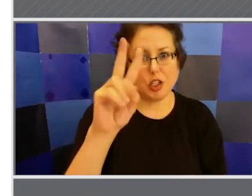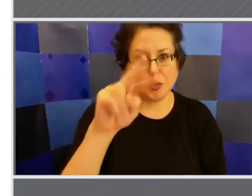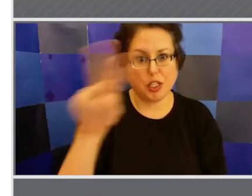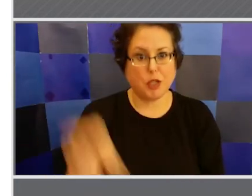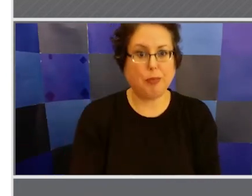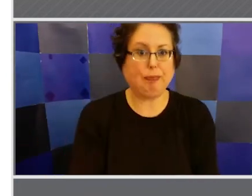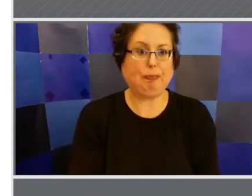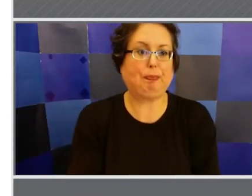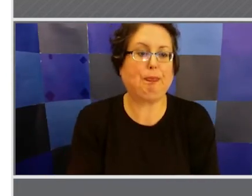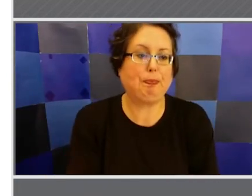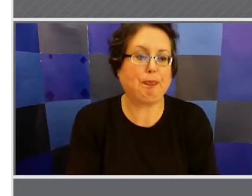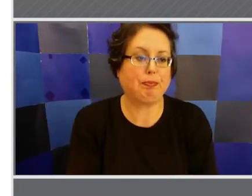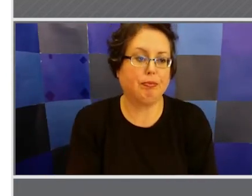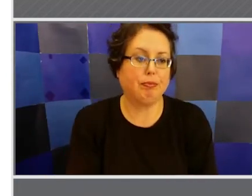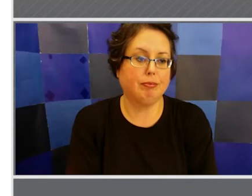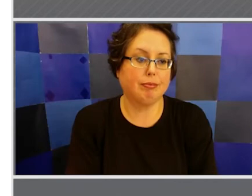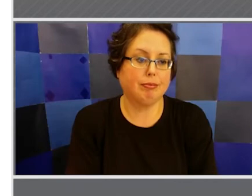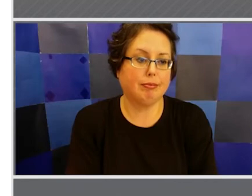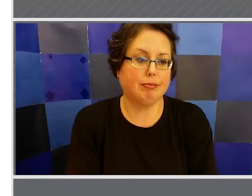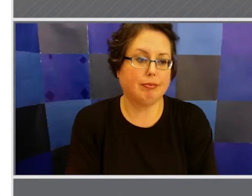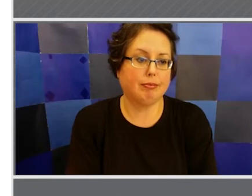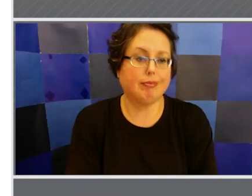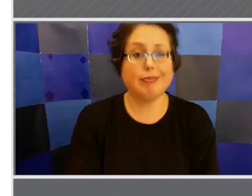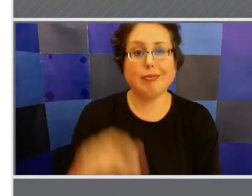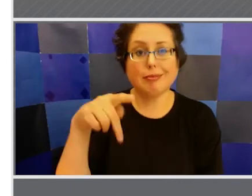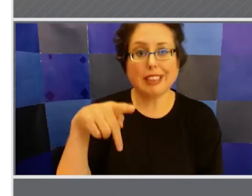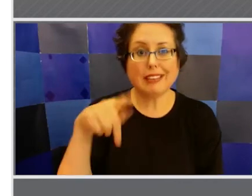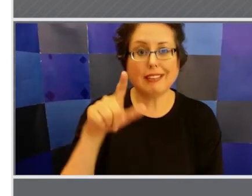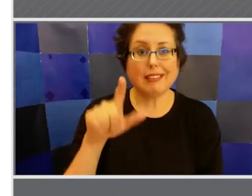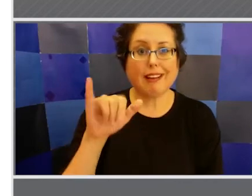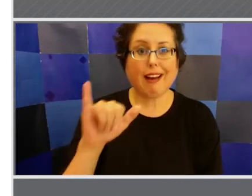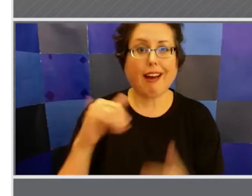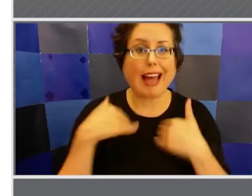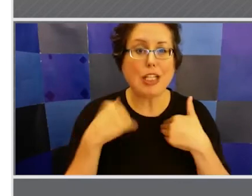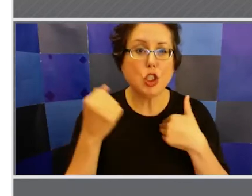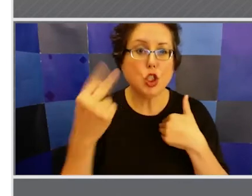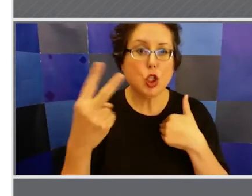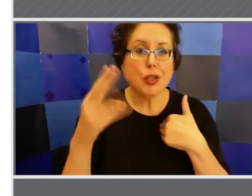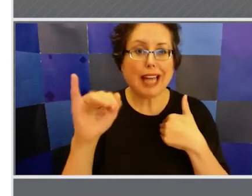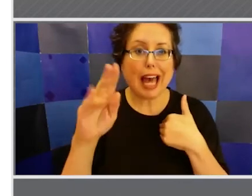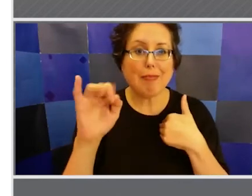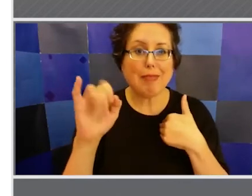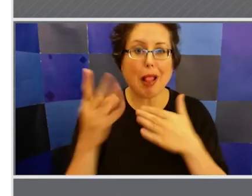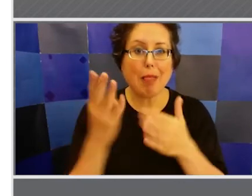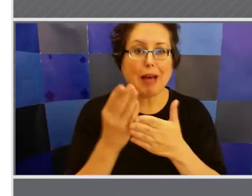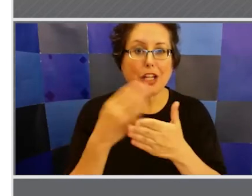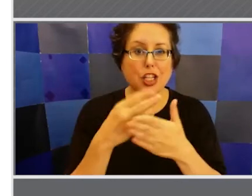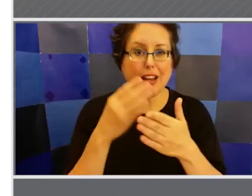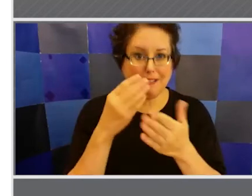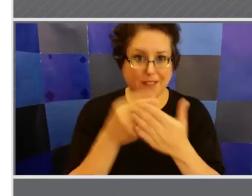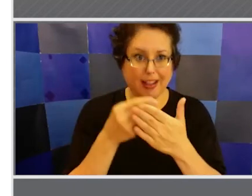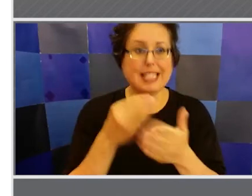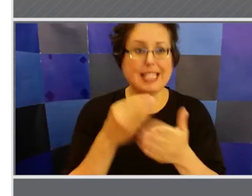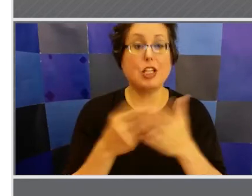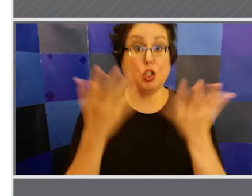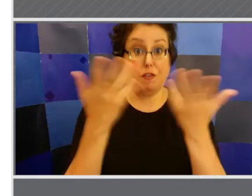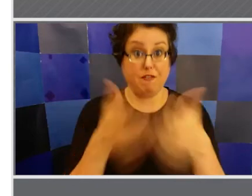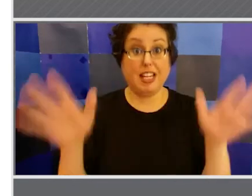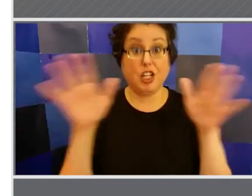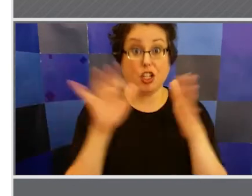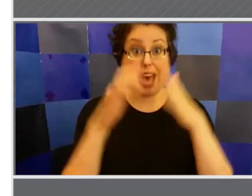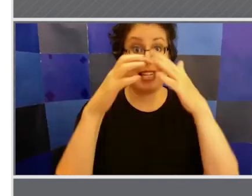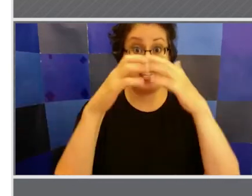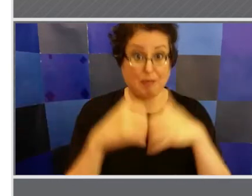The oi has to capital budget funding streams to complete demolitions which created, which